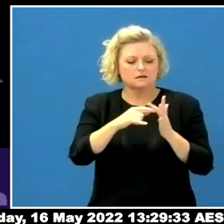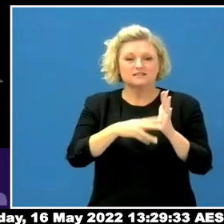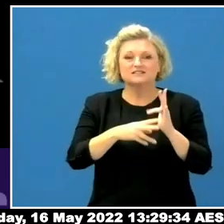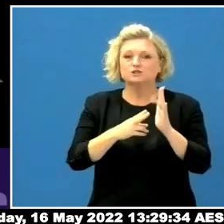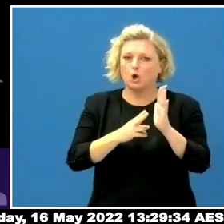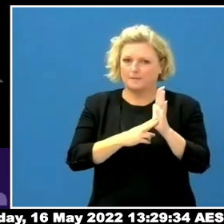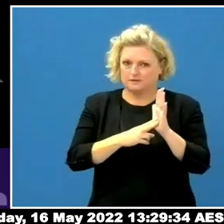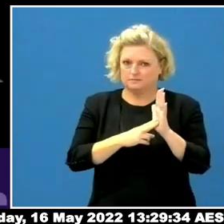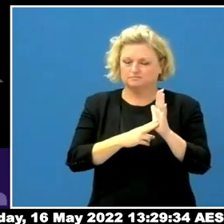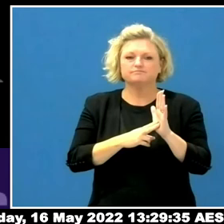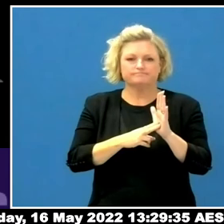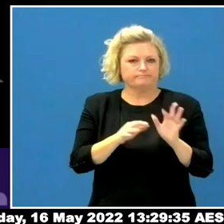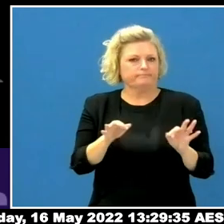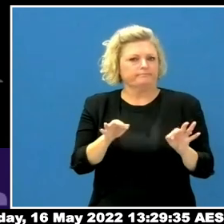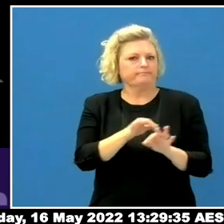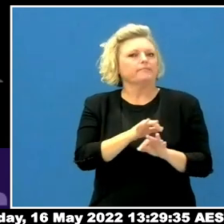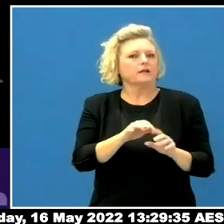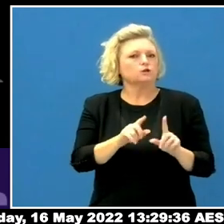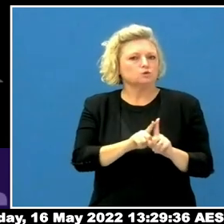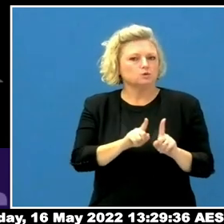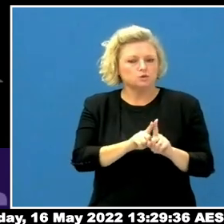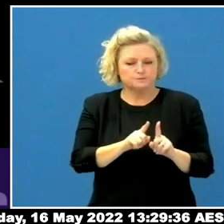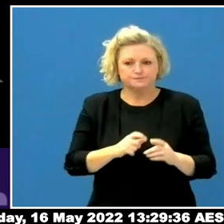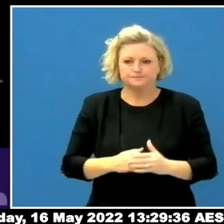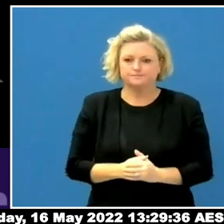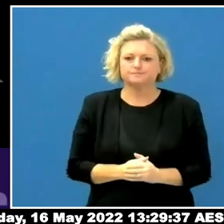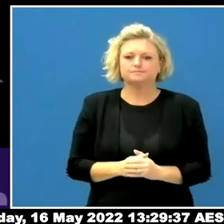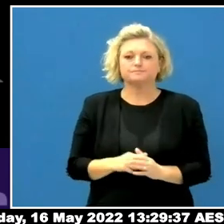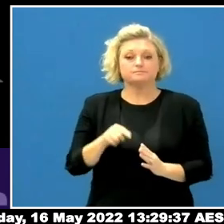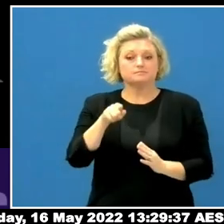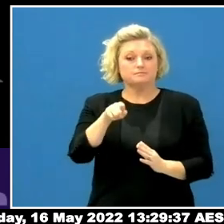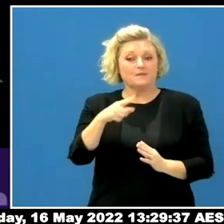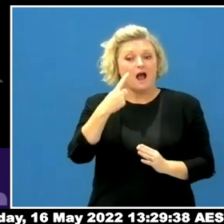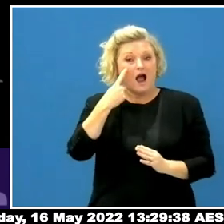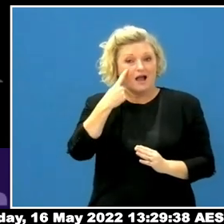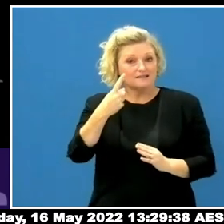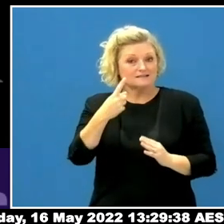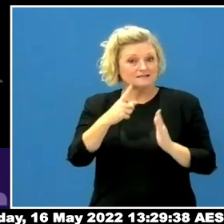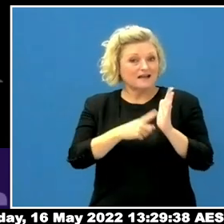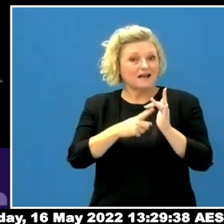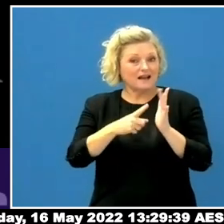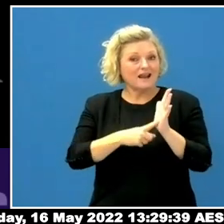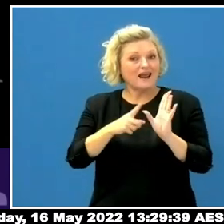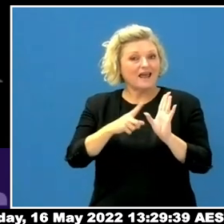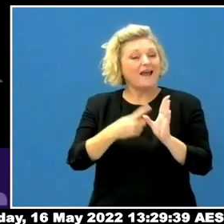She has signed a statement dated 28 April 2022, Chair and Commissioners.